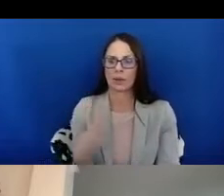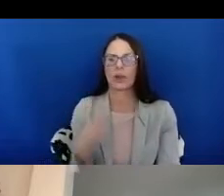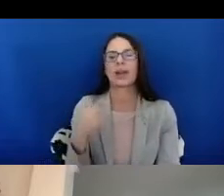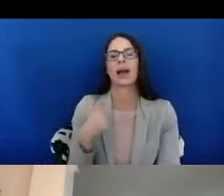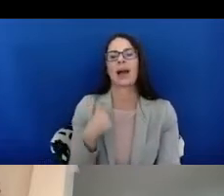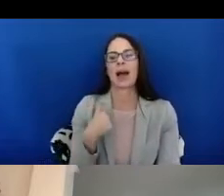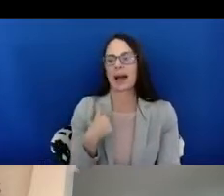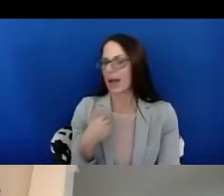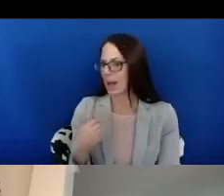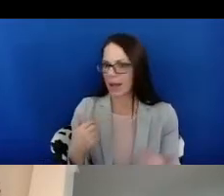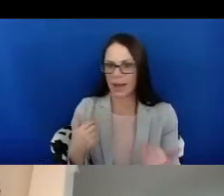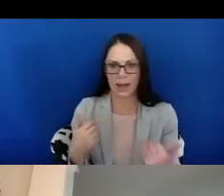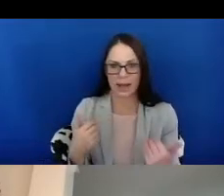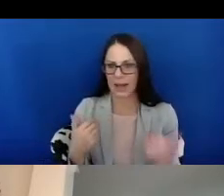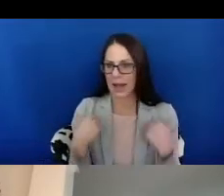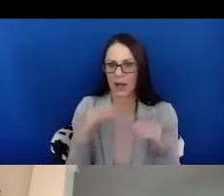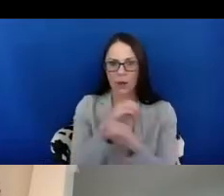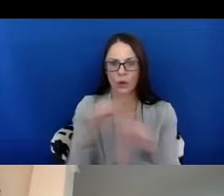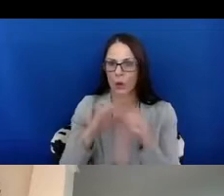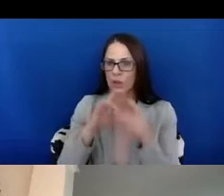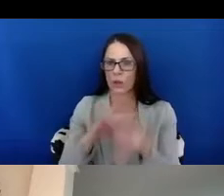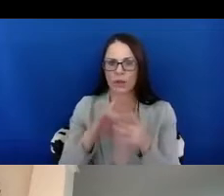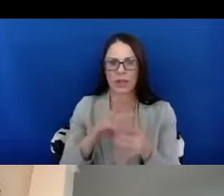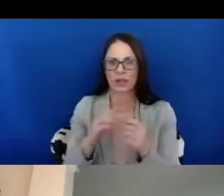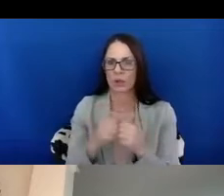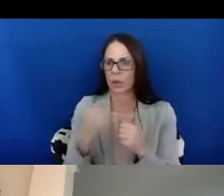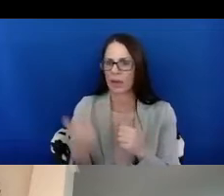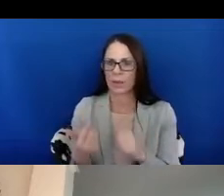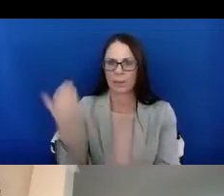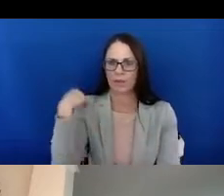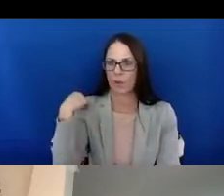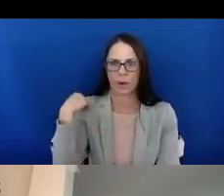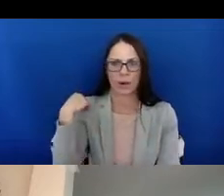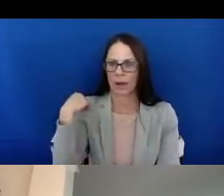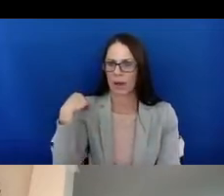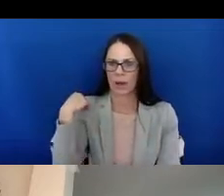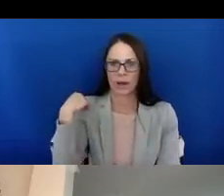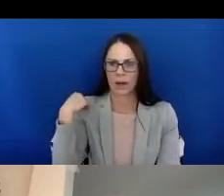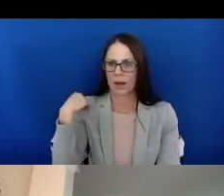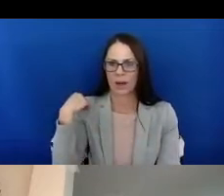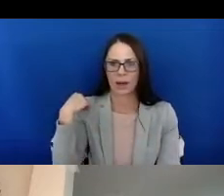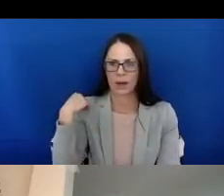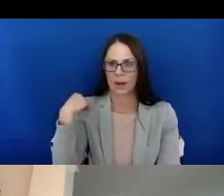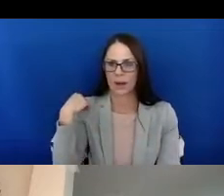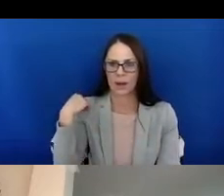15:55:00 no association before. 15:55:04 Before this talk.